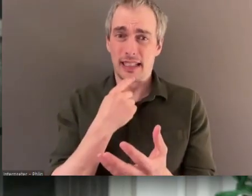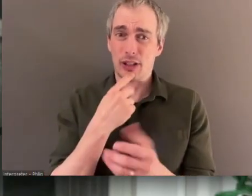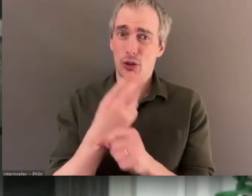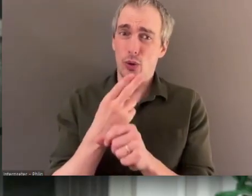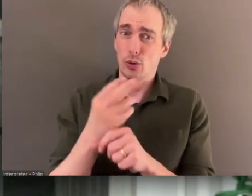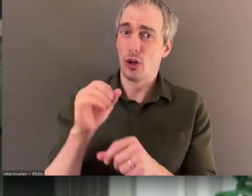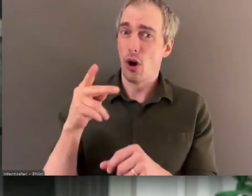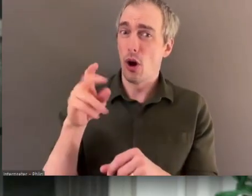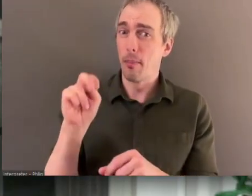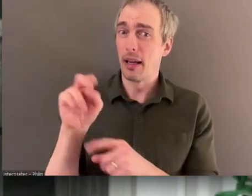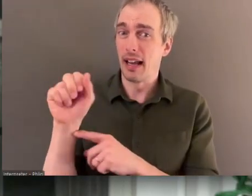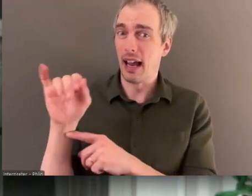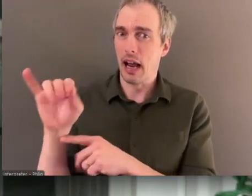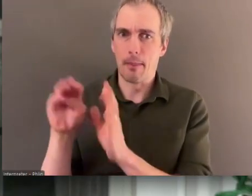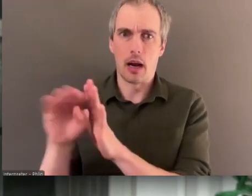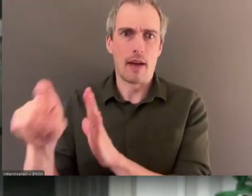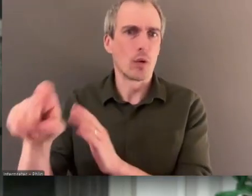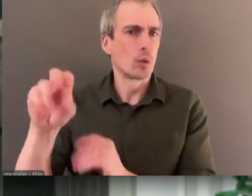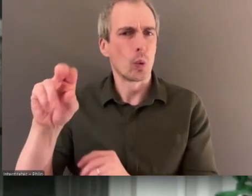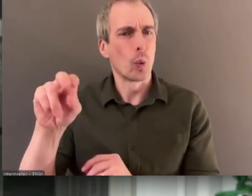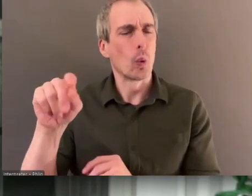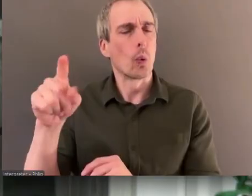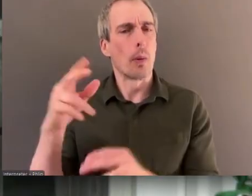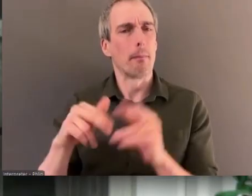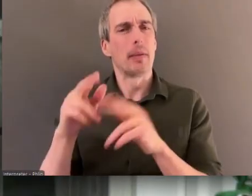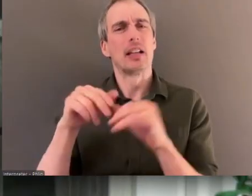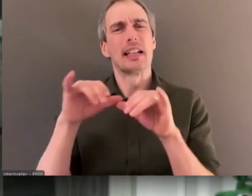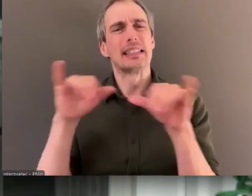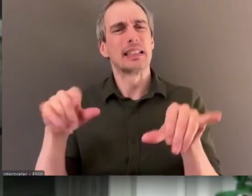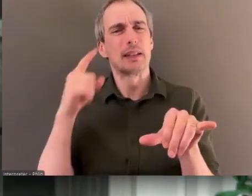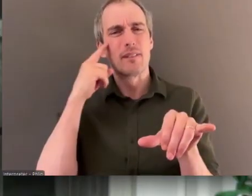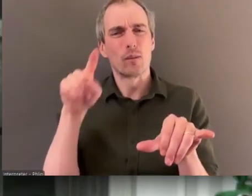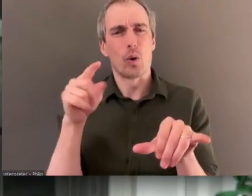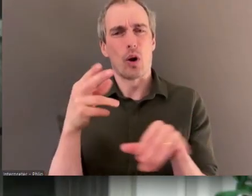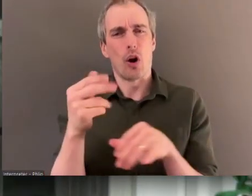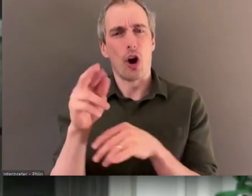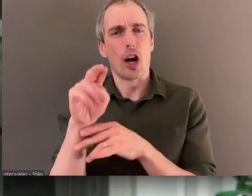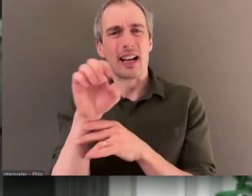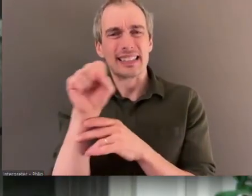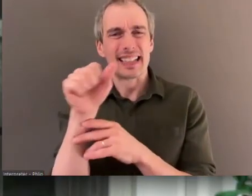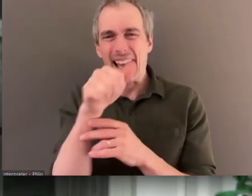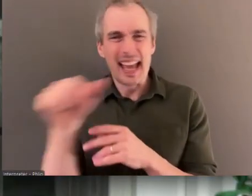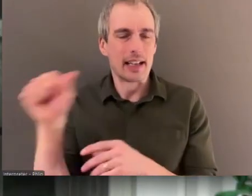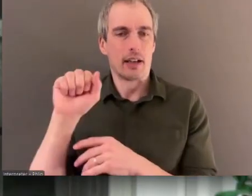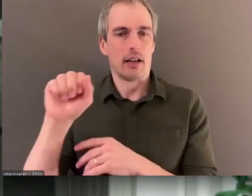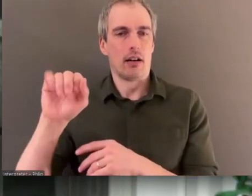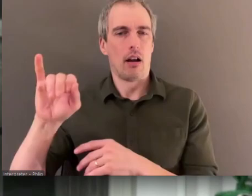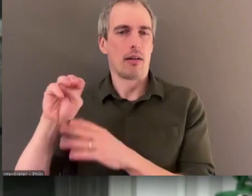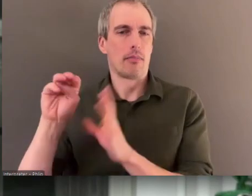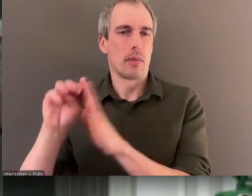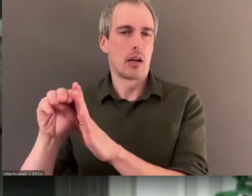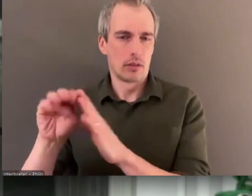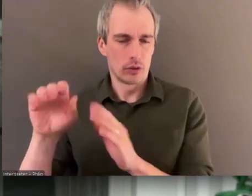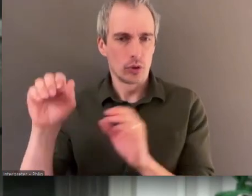that you're running the model. So you could theoretically have a completely closed source system that you're running the